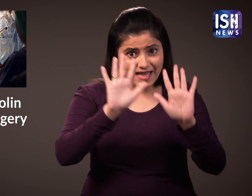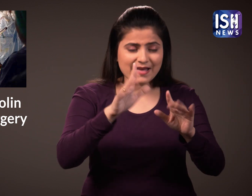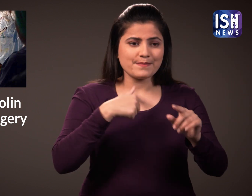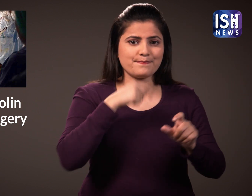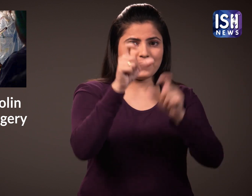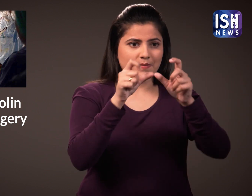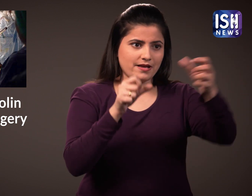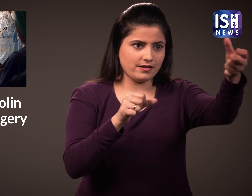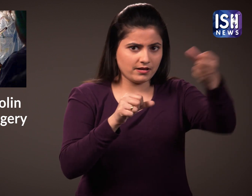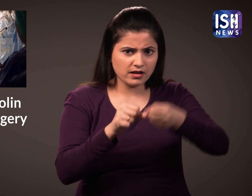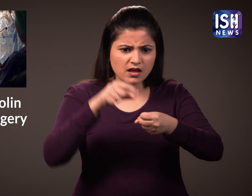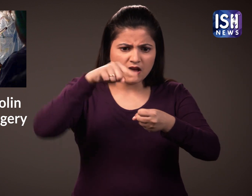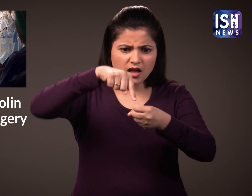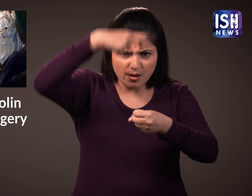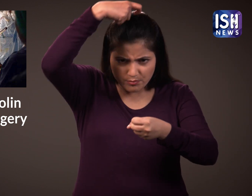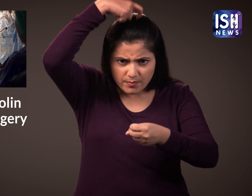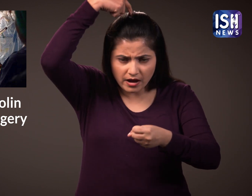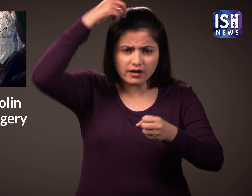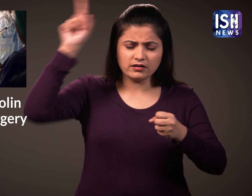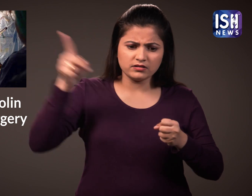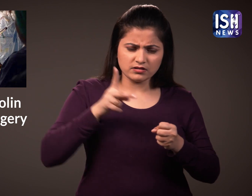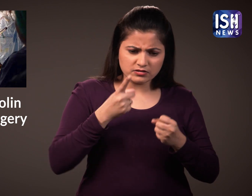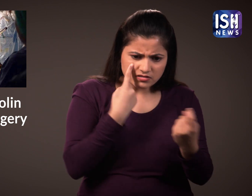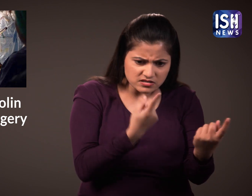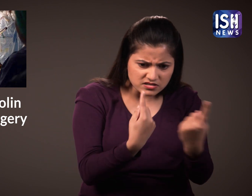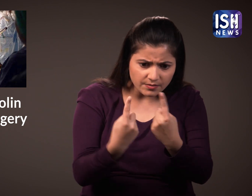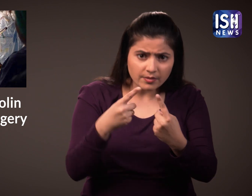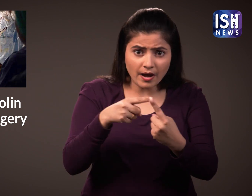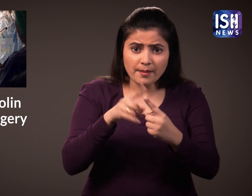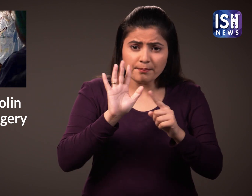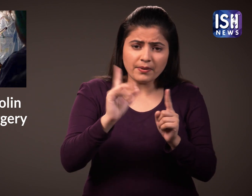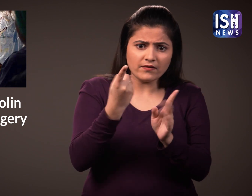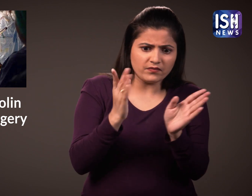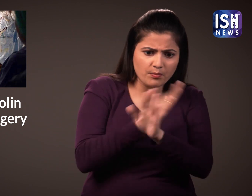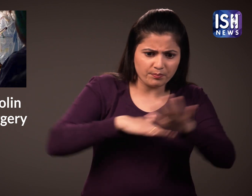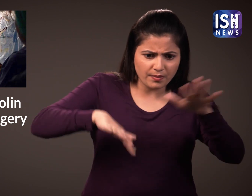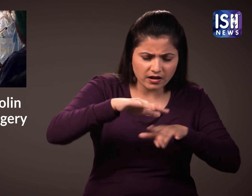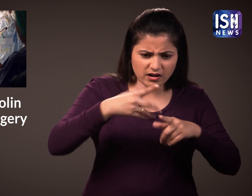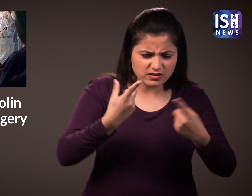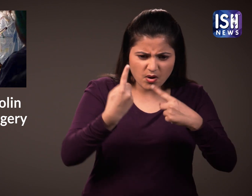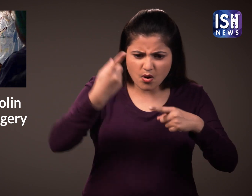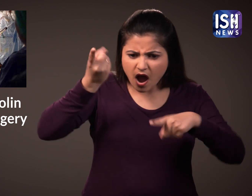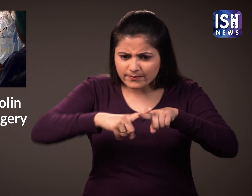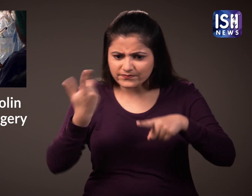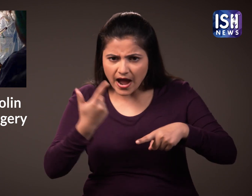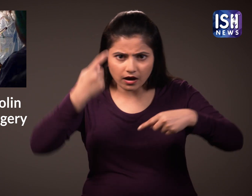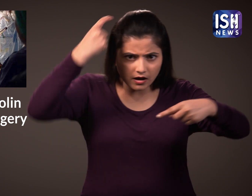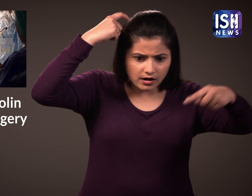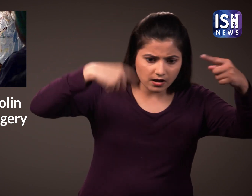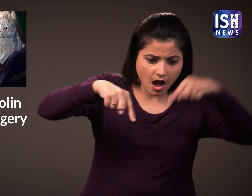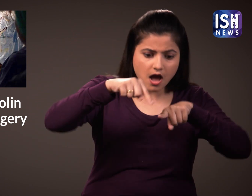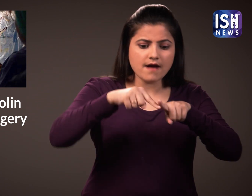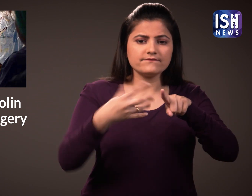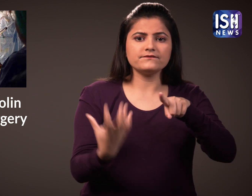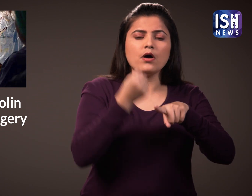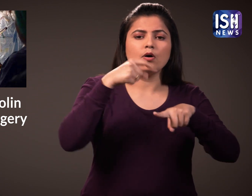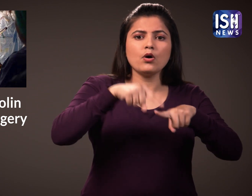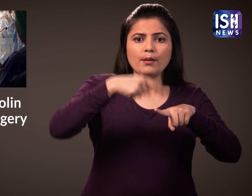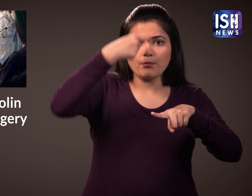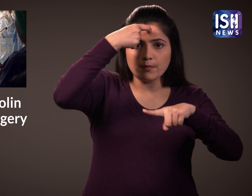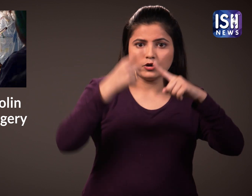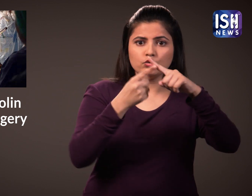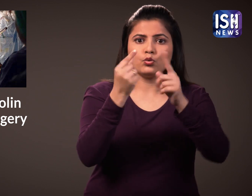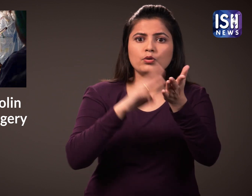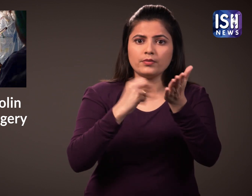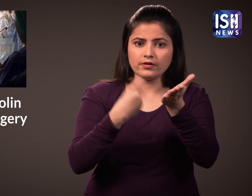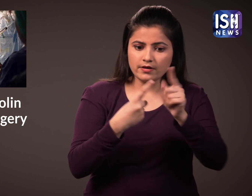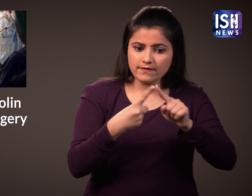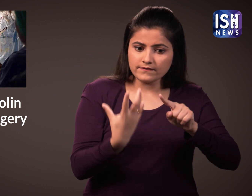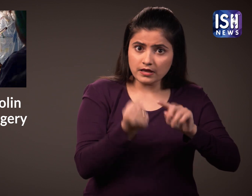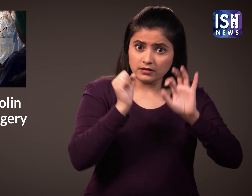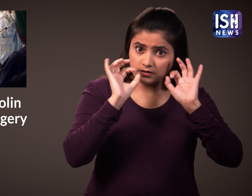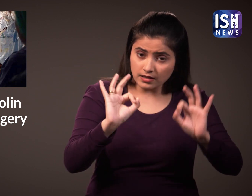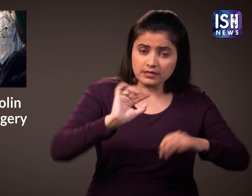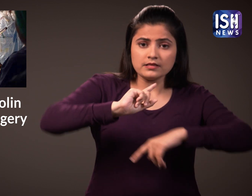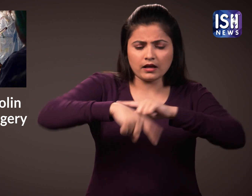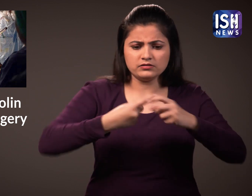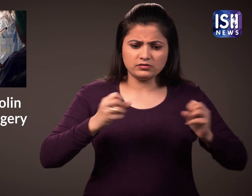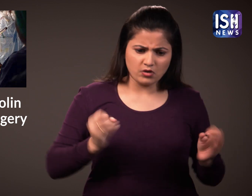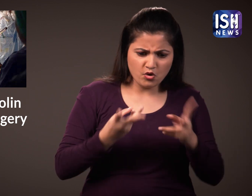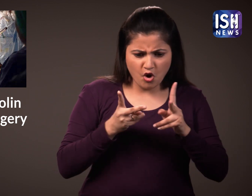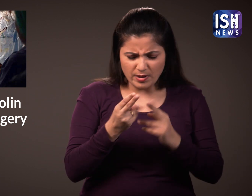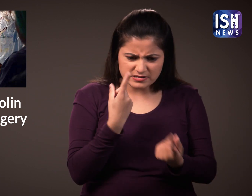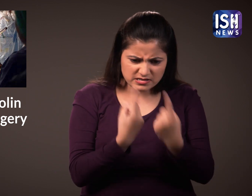Before the surgery, once the tumour is found then the operation is performed.